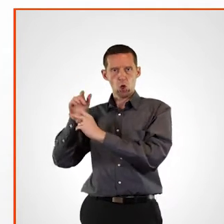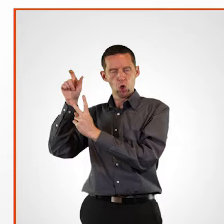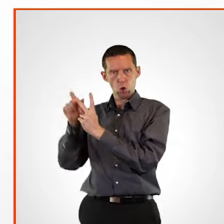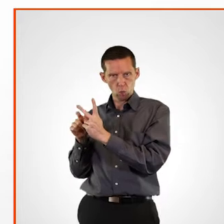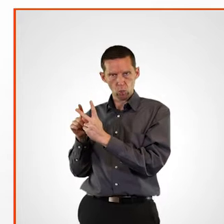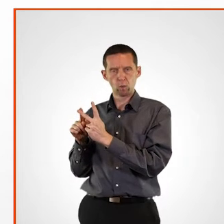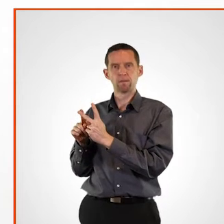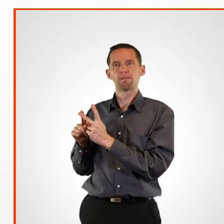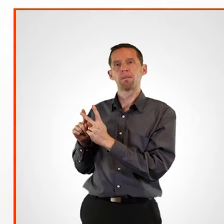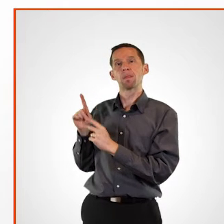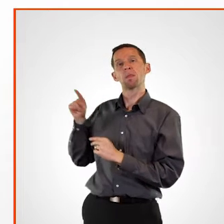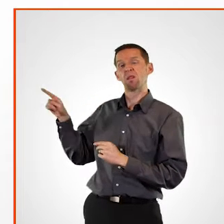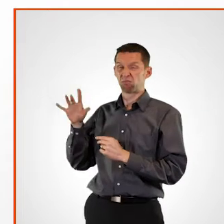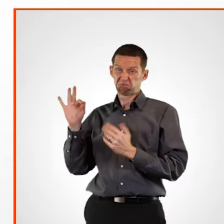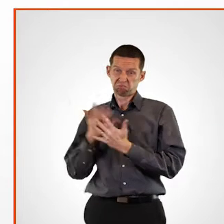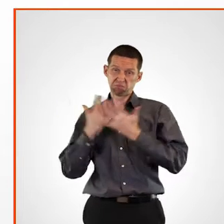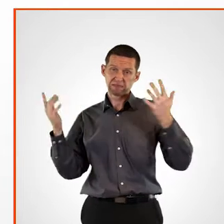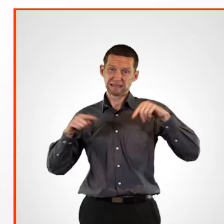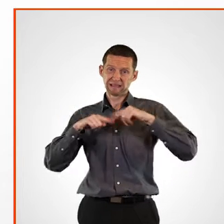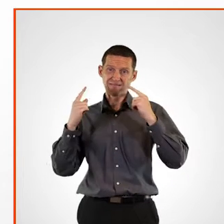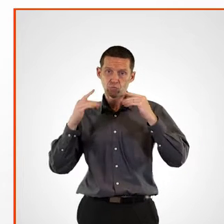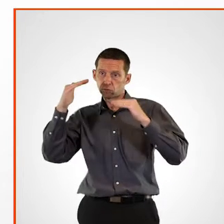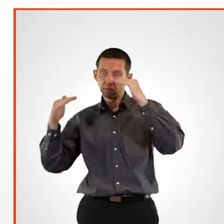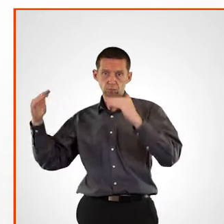But what you see is there were no significant differences in any scores.